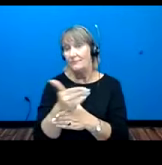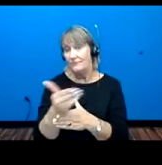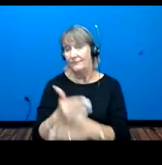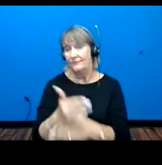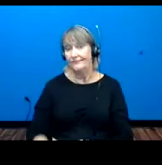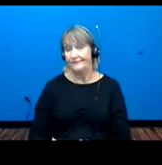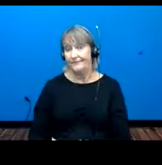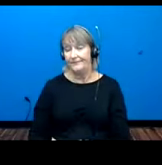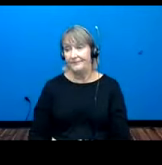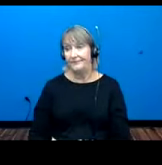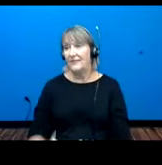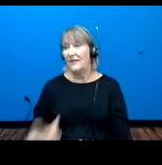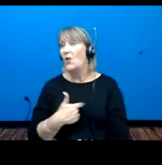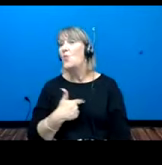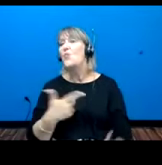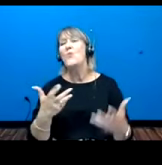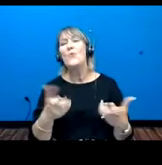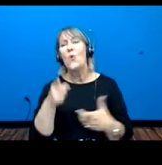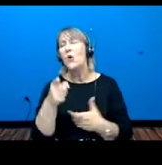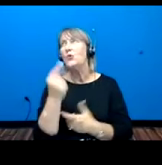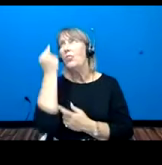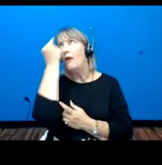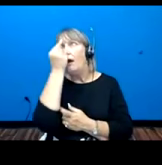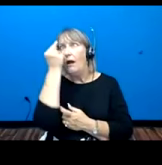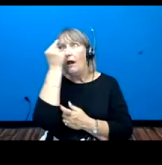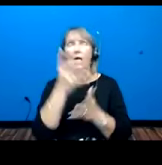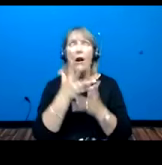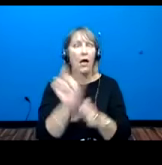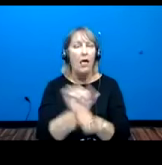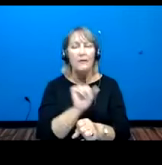And we don't want this to take a lot of time and a lot of effort on your part.